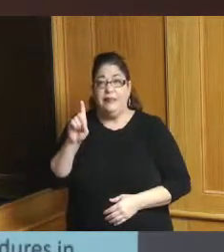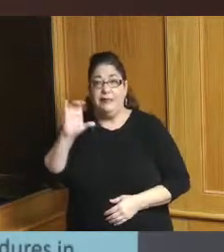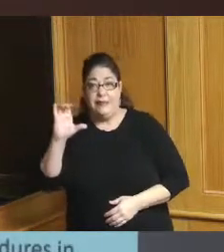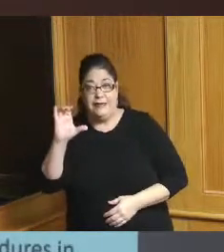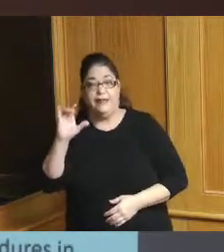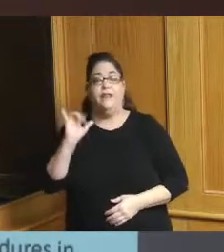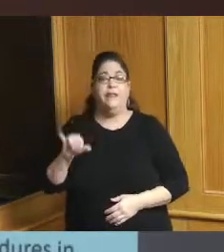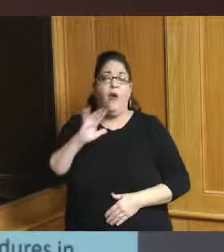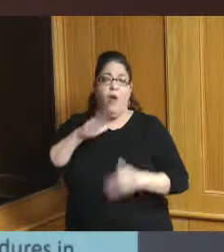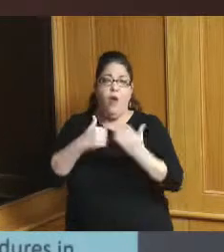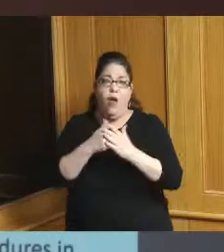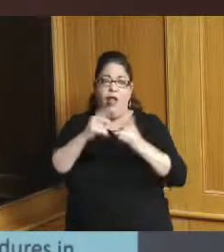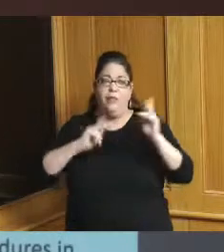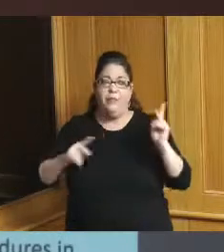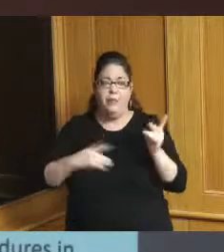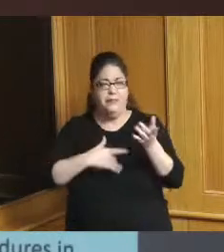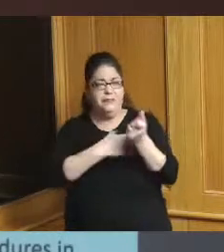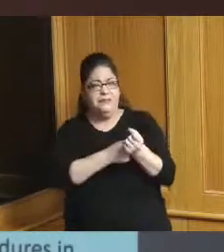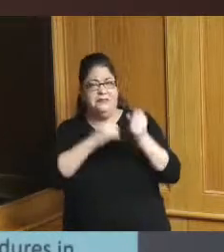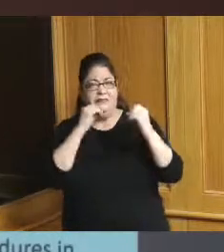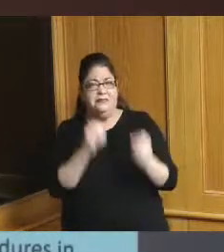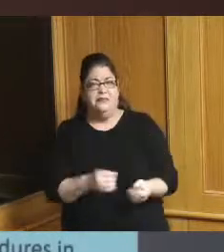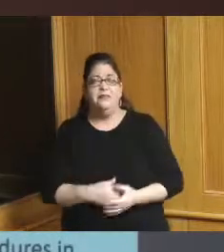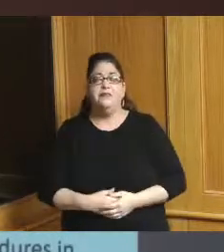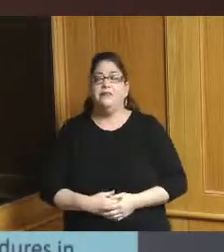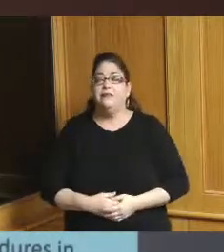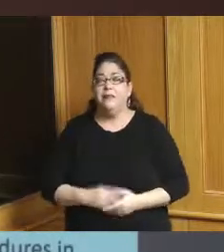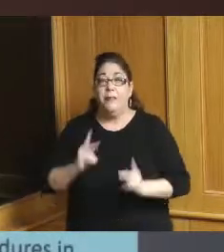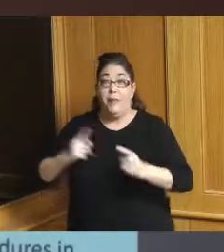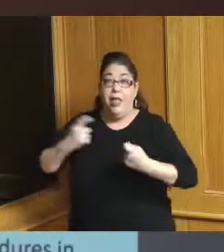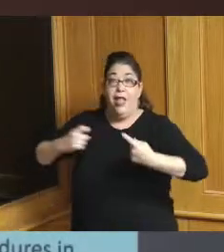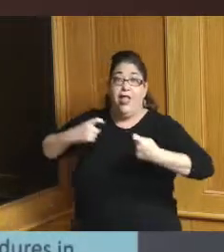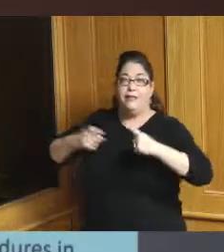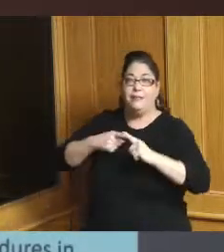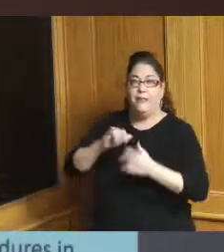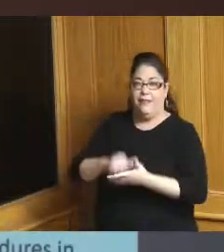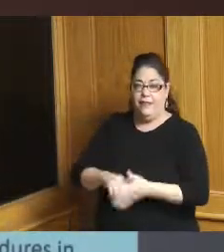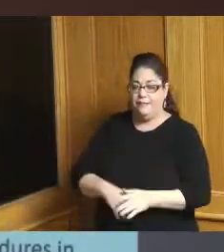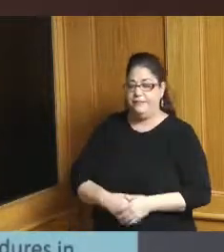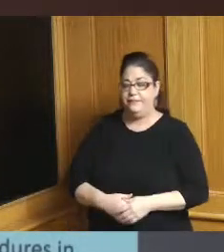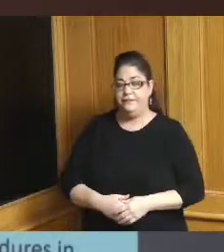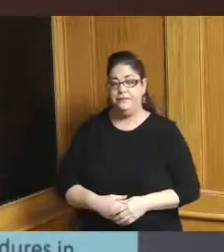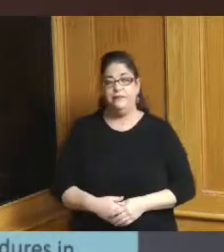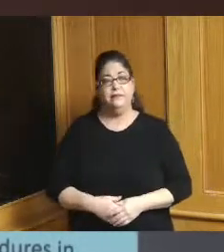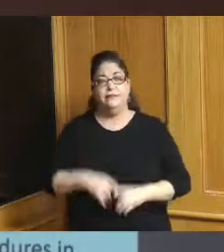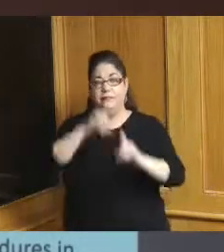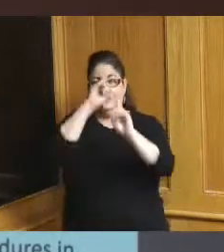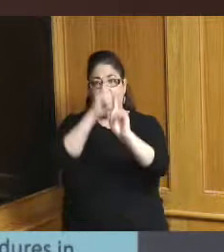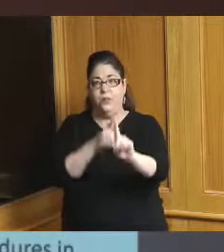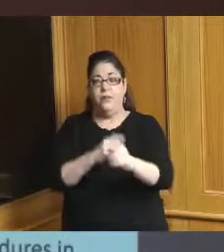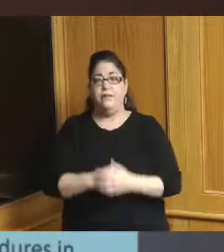the things that people are asking about so the point of this though is a third of unvaccinated